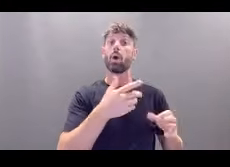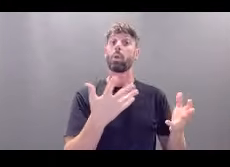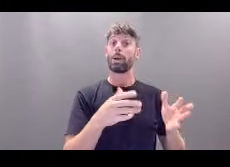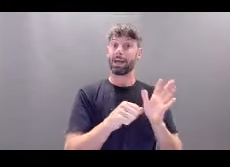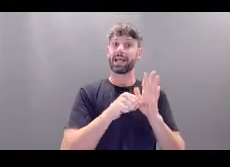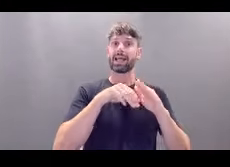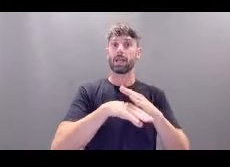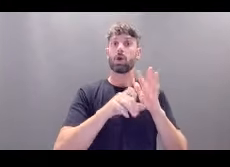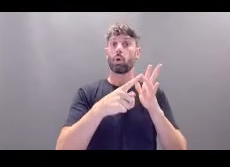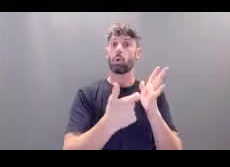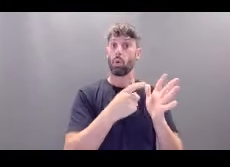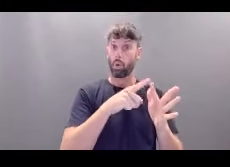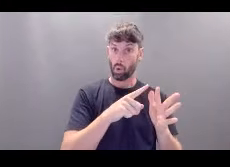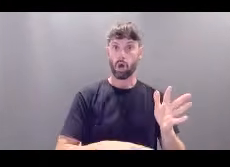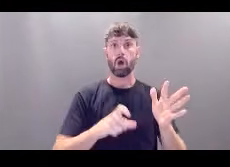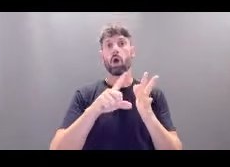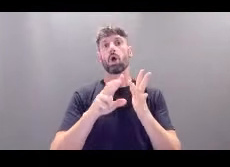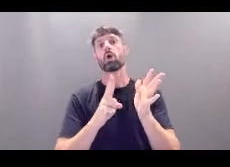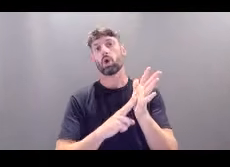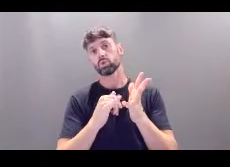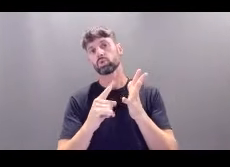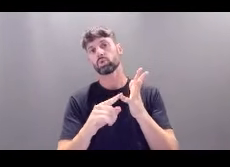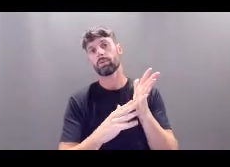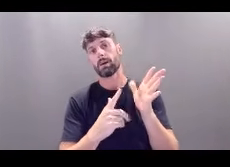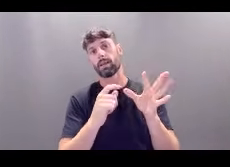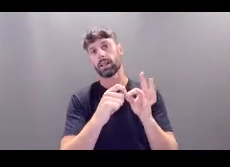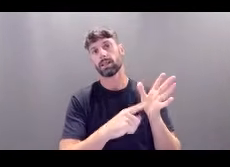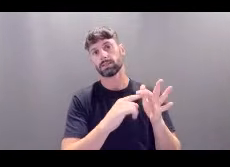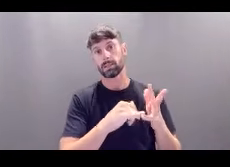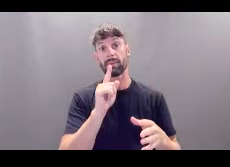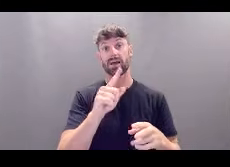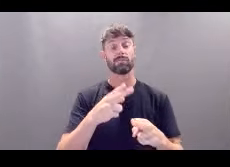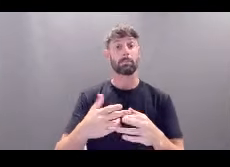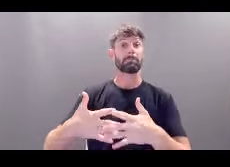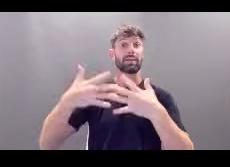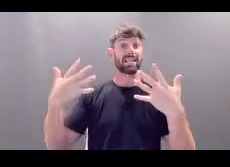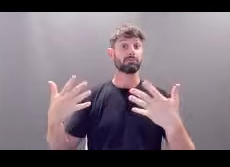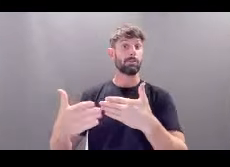For major repairs like regular services, we include funding